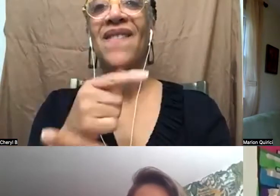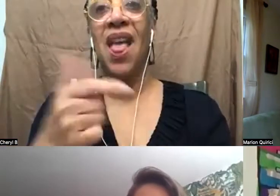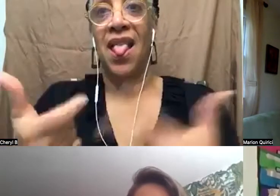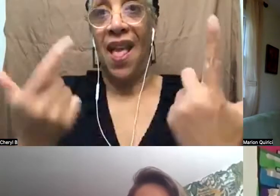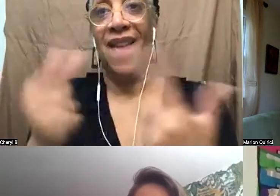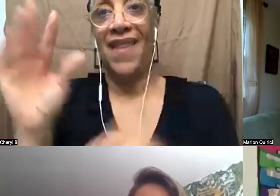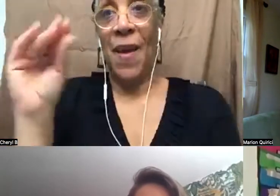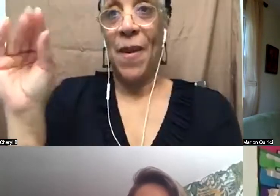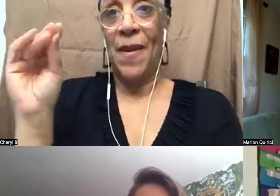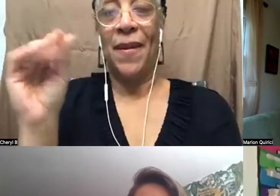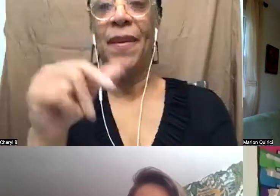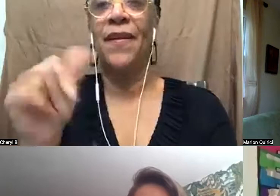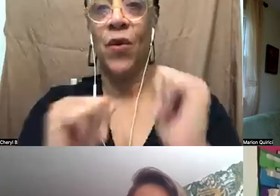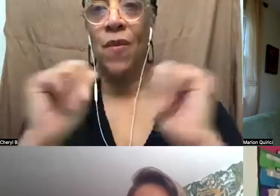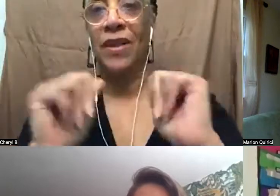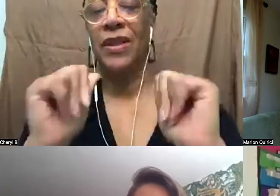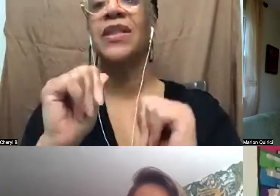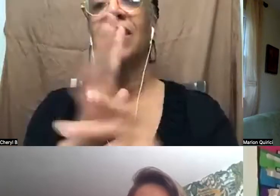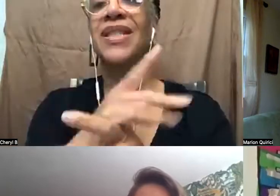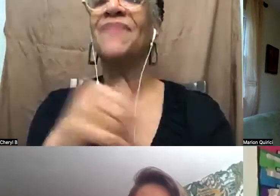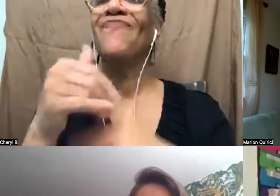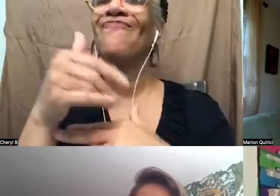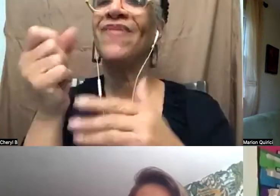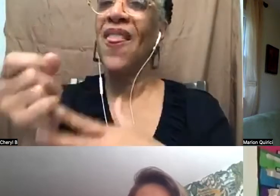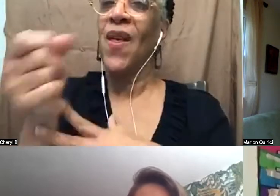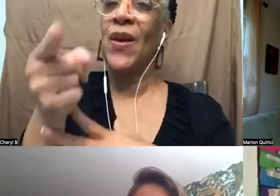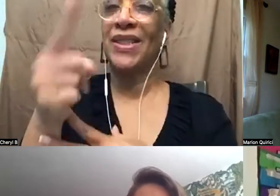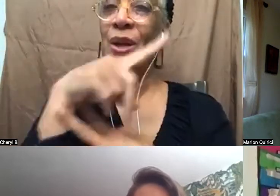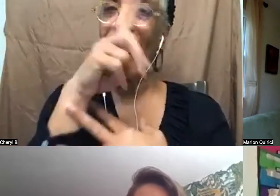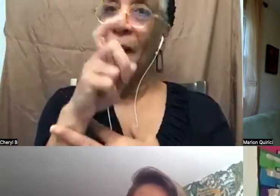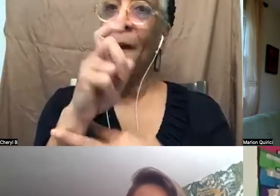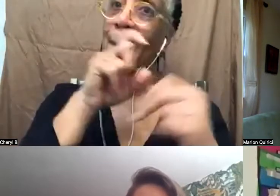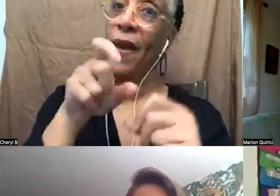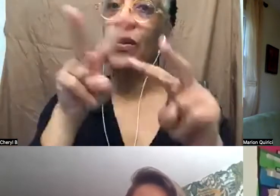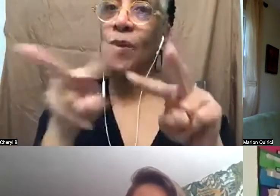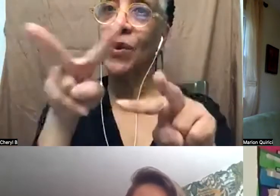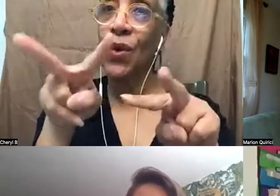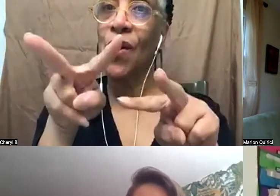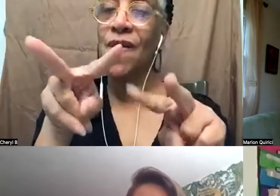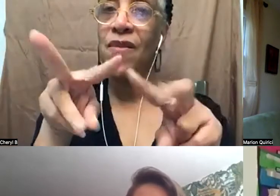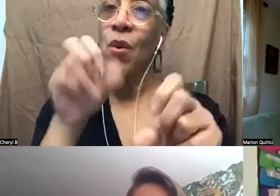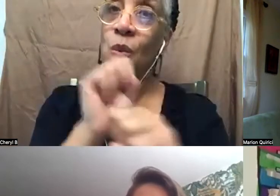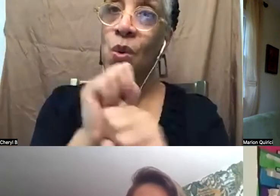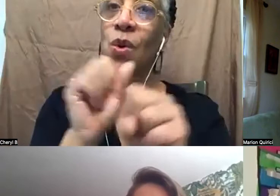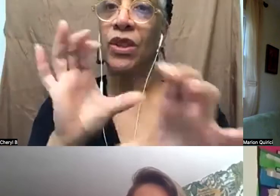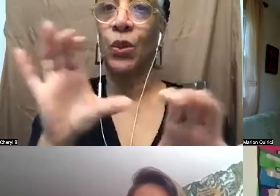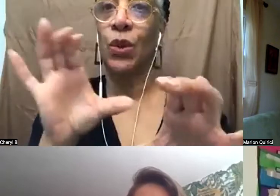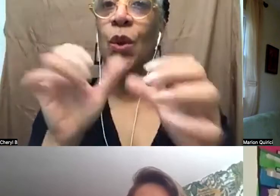Health Humanities Lab. The next summer I came to observe the work she was doing with Duke premedical